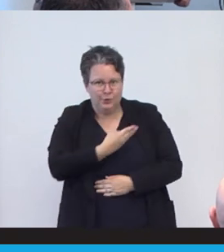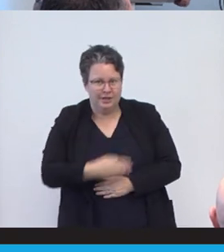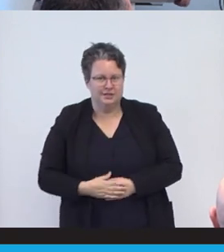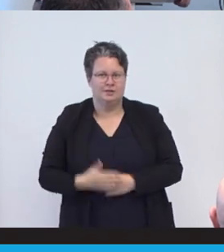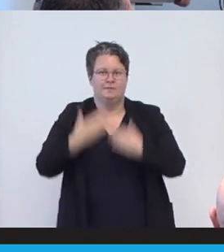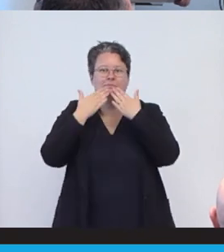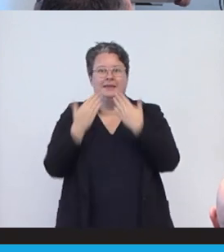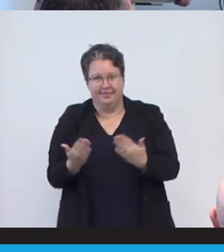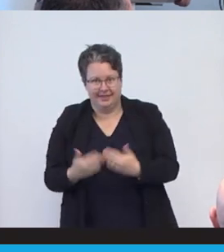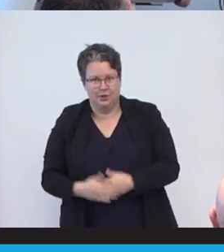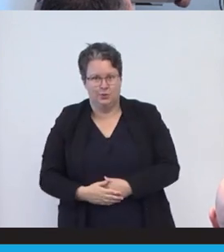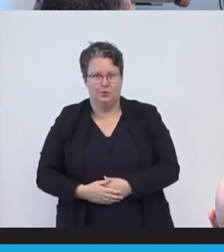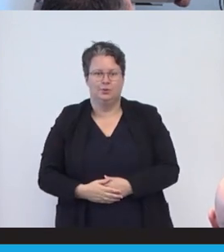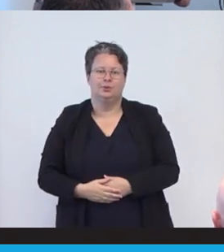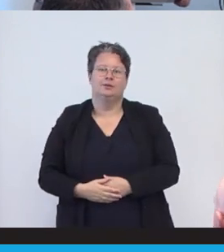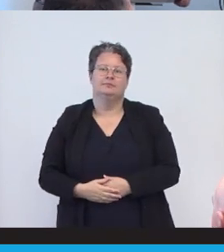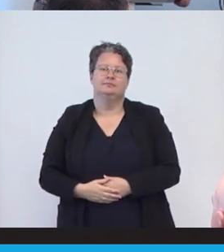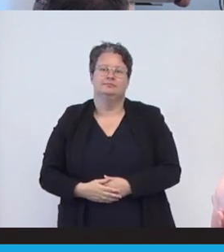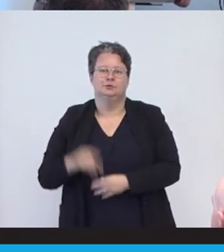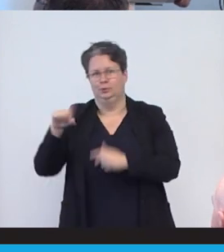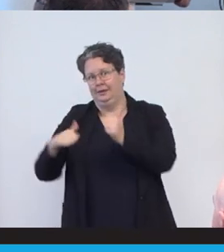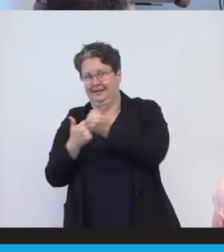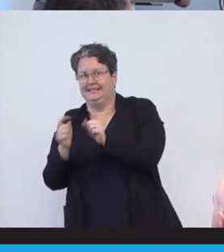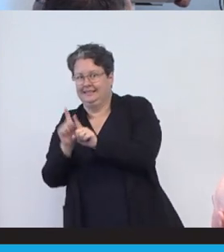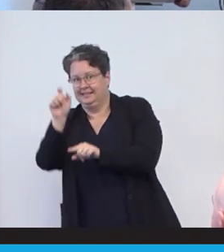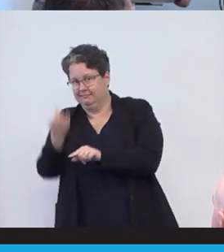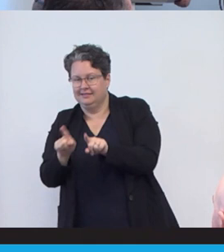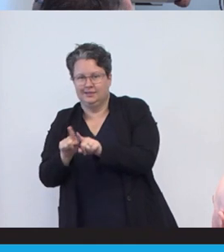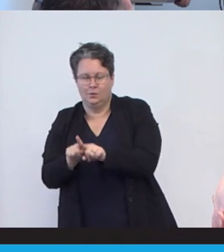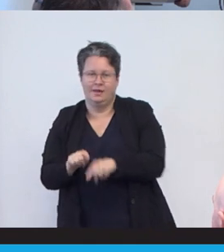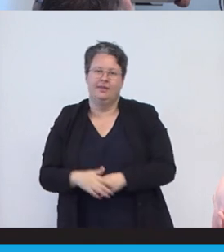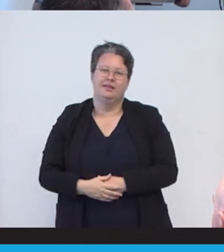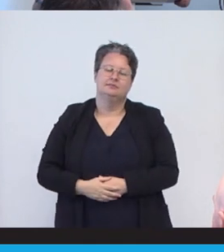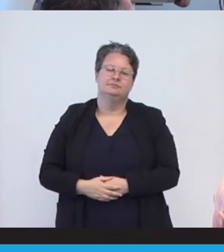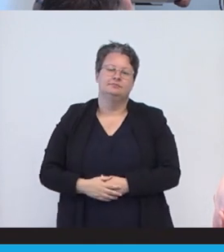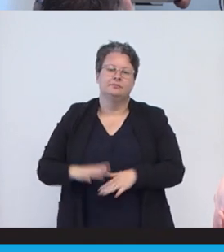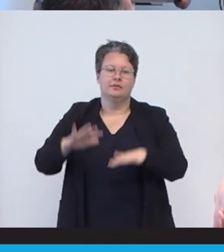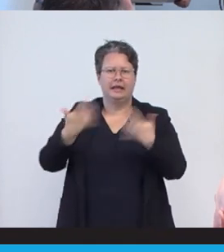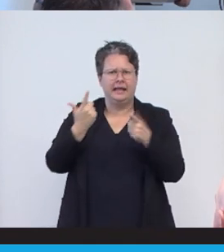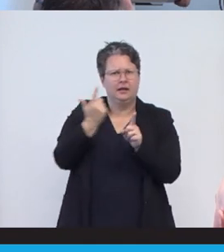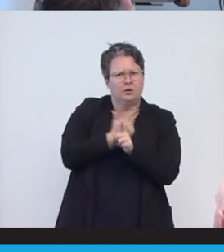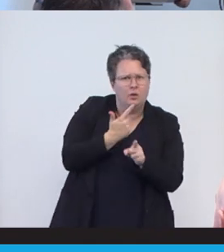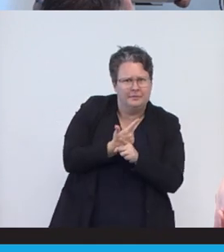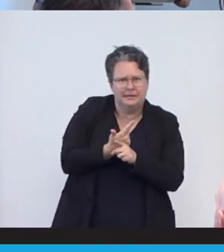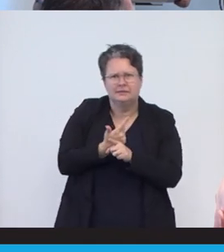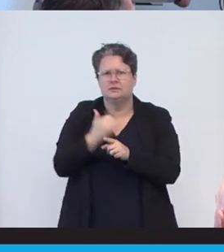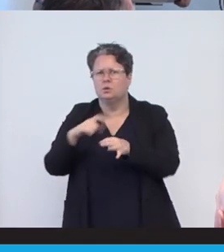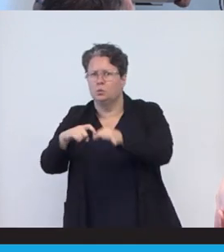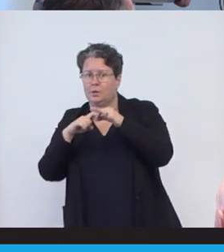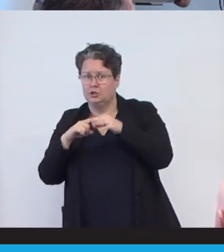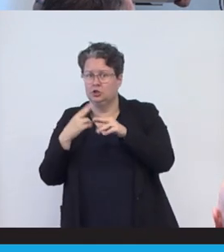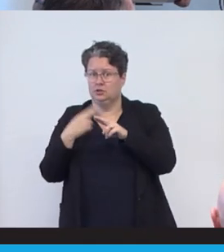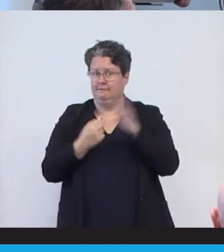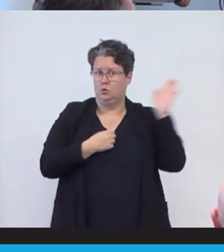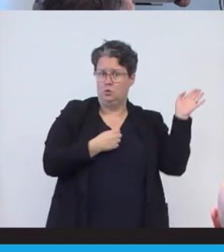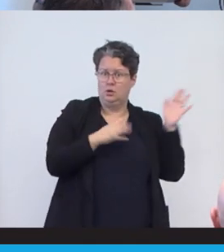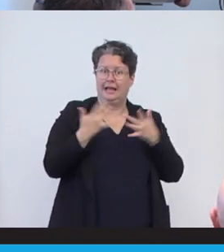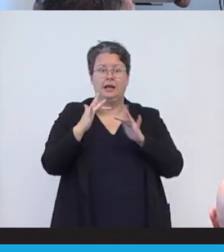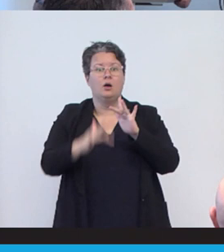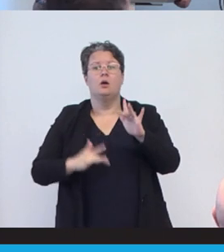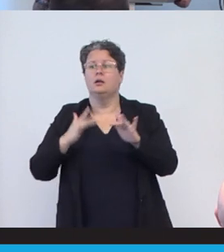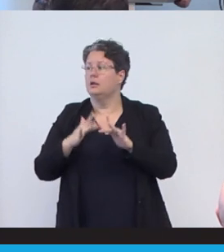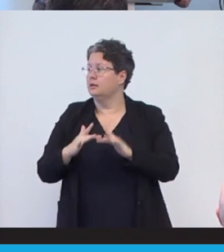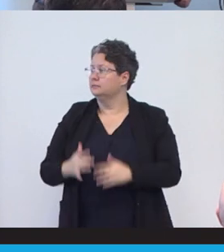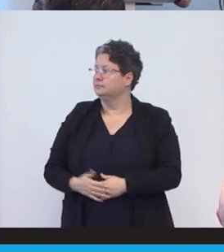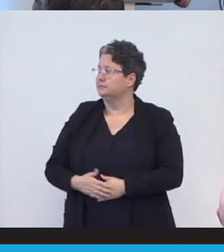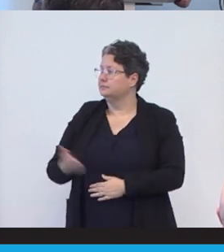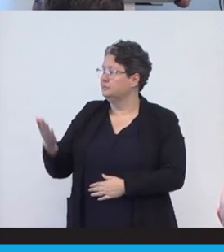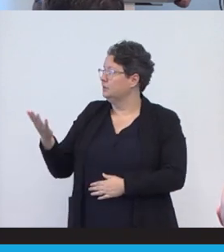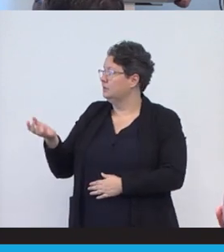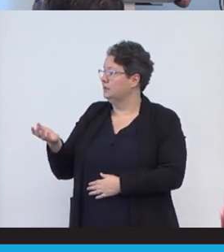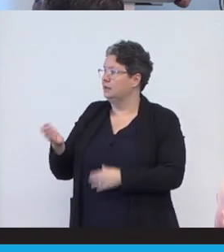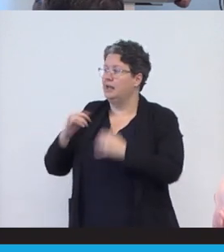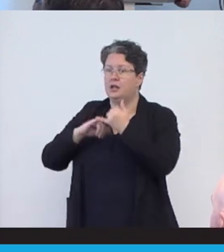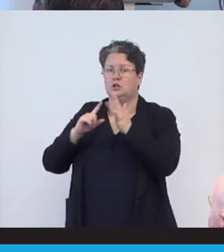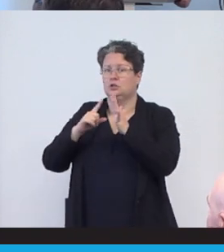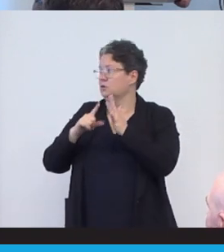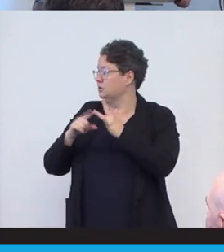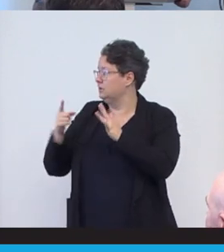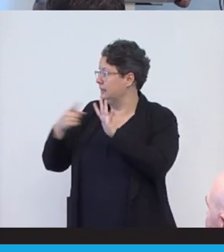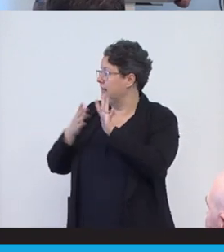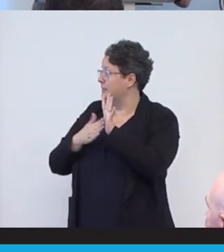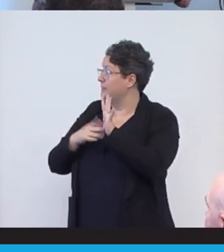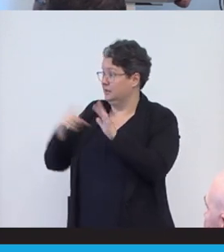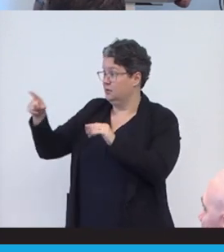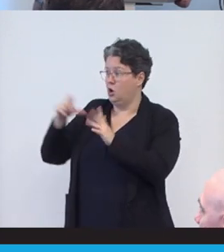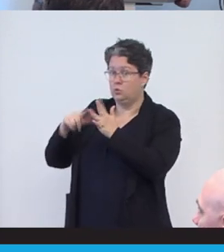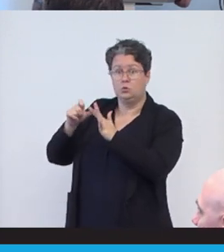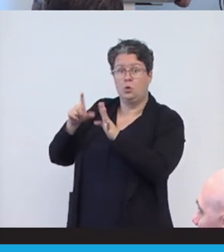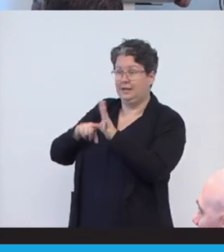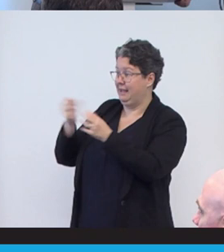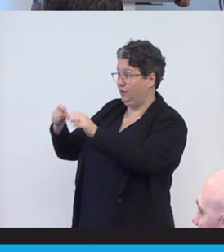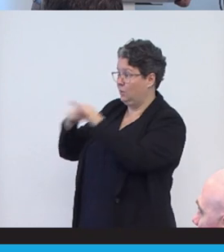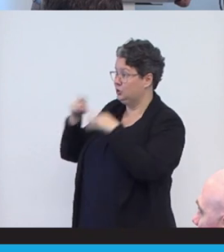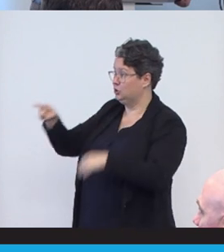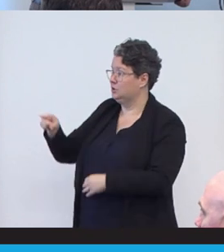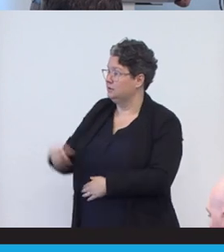you to you as well. Are there any comments or questions online? Oh, Cody has a question. Yes.